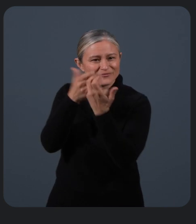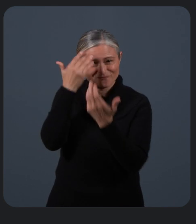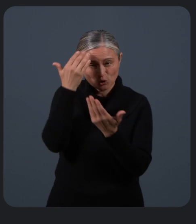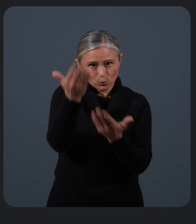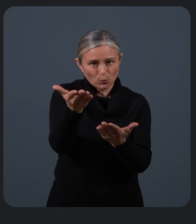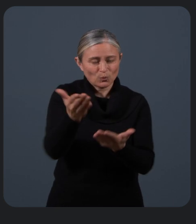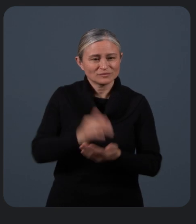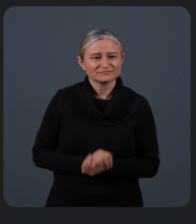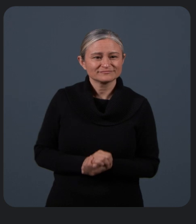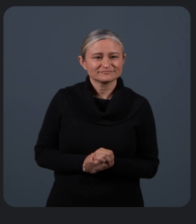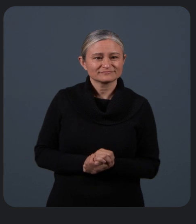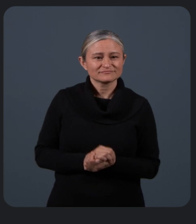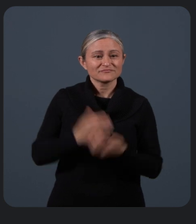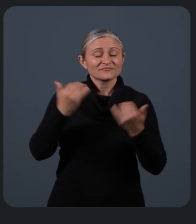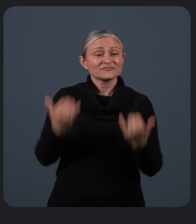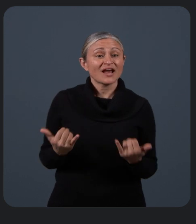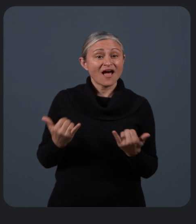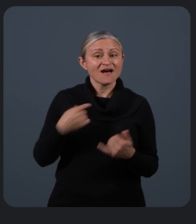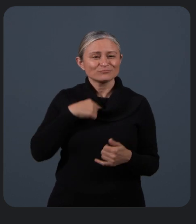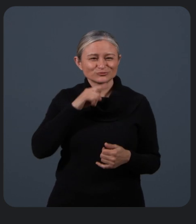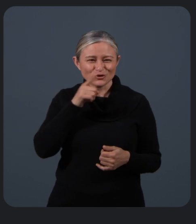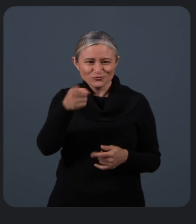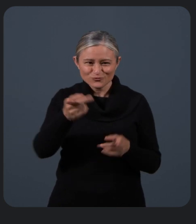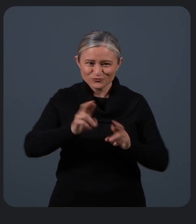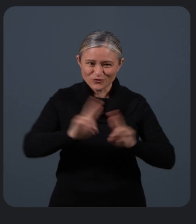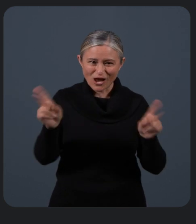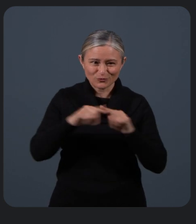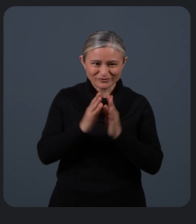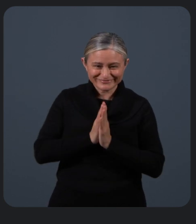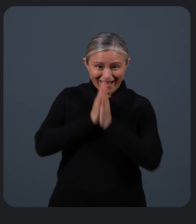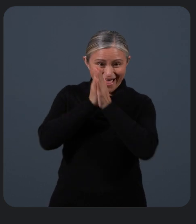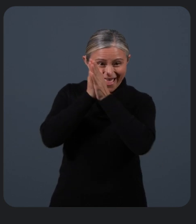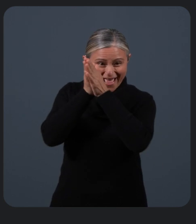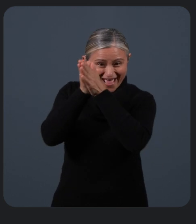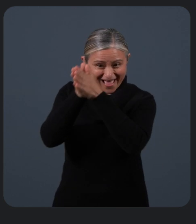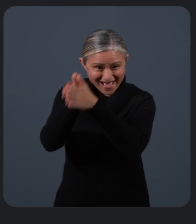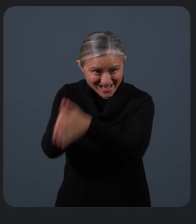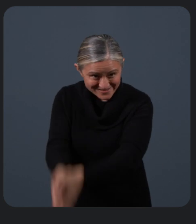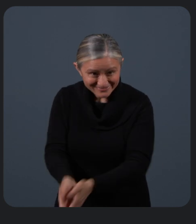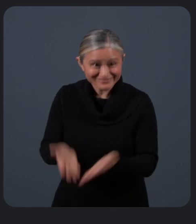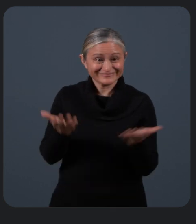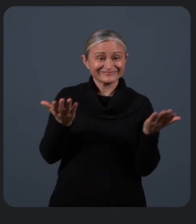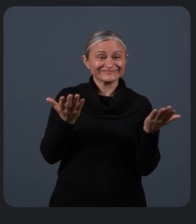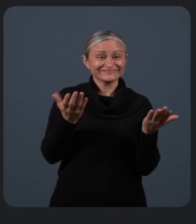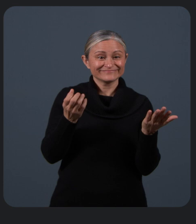Now I'm sure you are ready to dive right in.